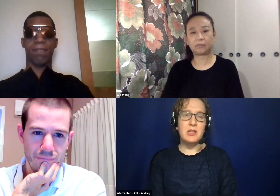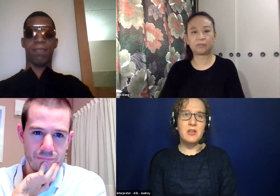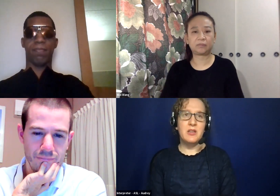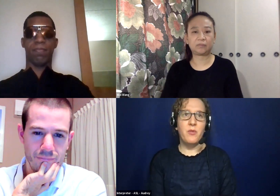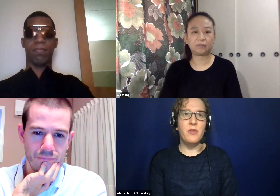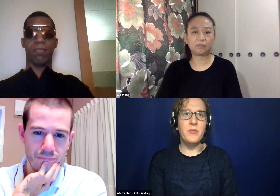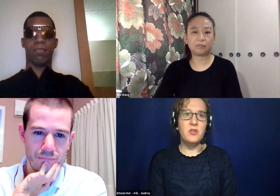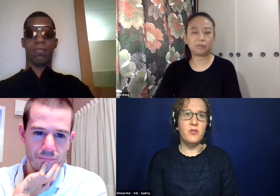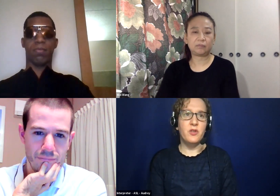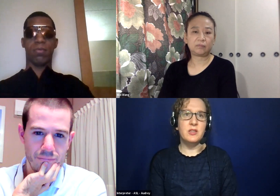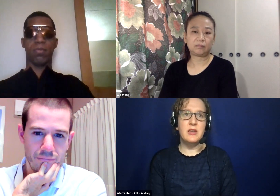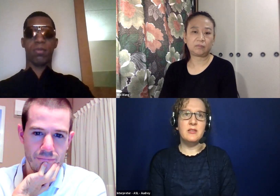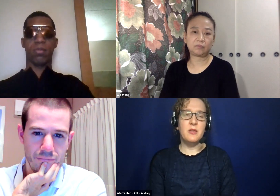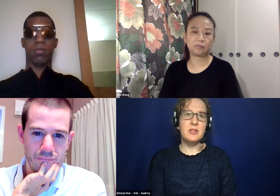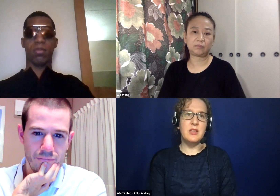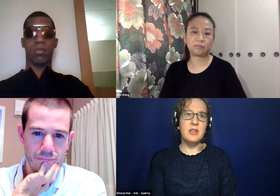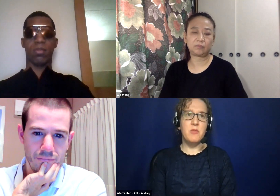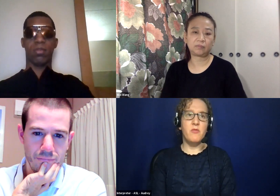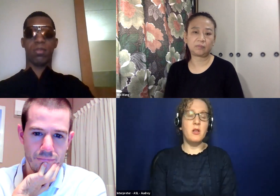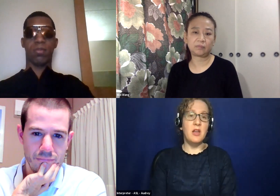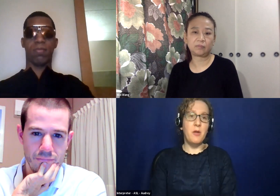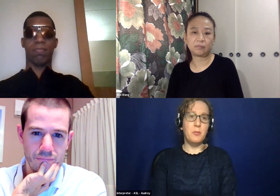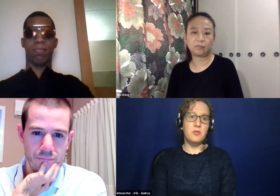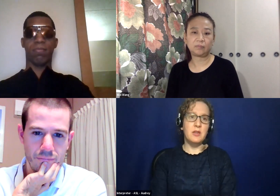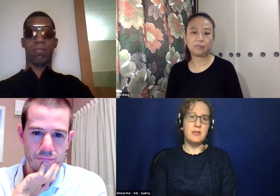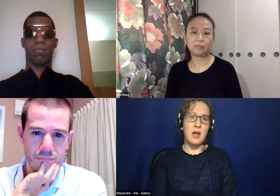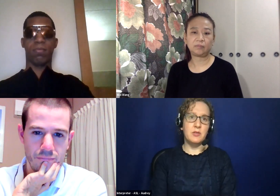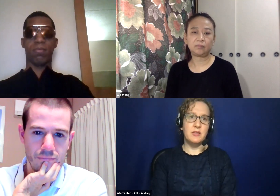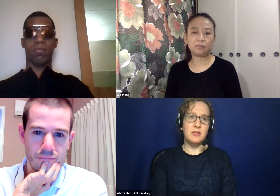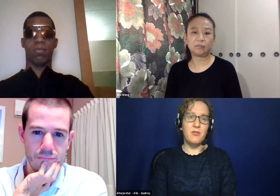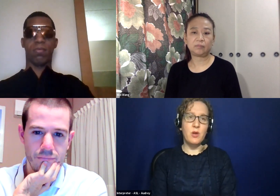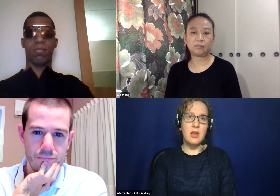perspective from these universities because they gave me a lot of opportunities outside